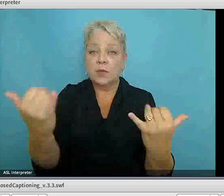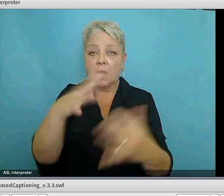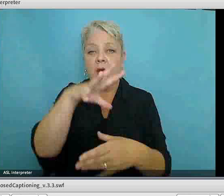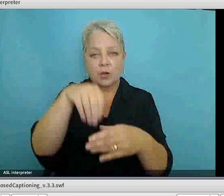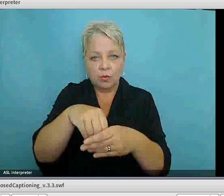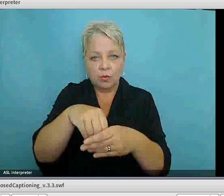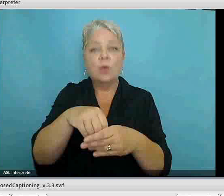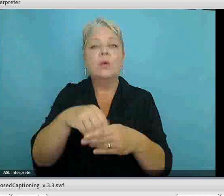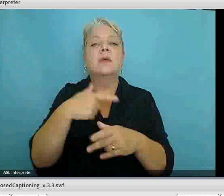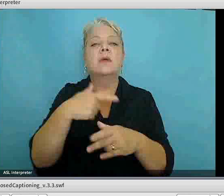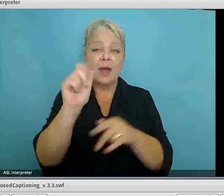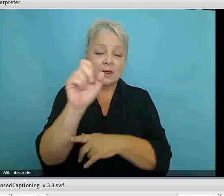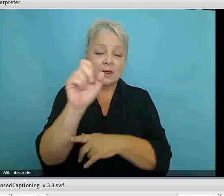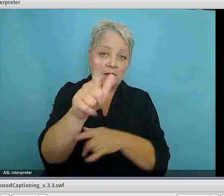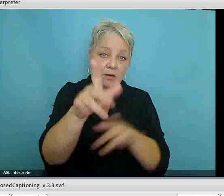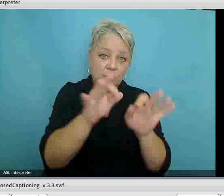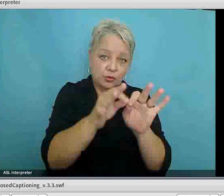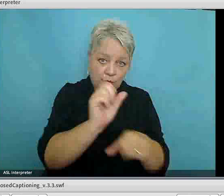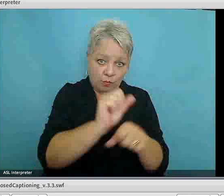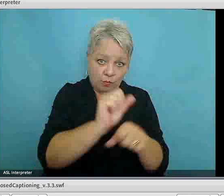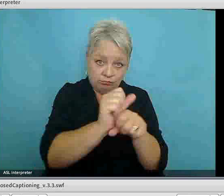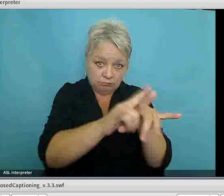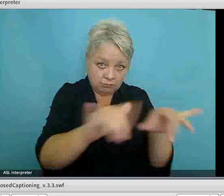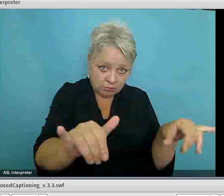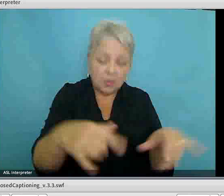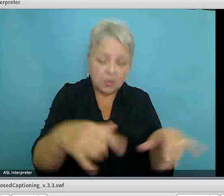as live captioning.